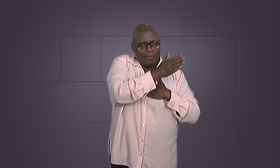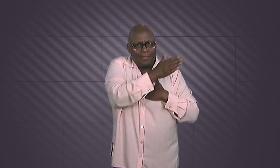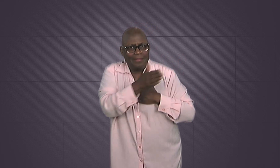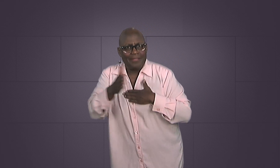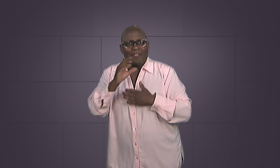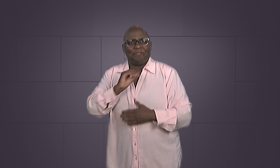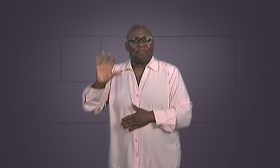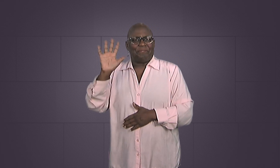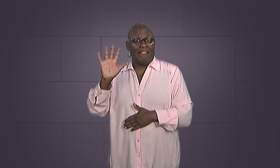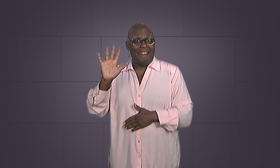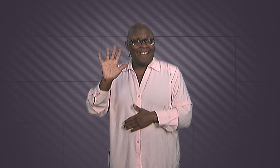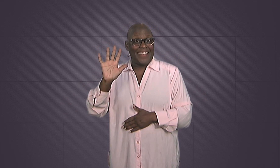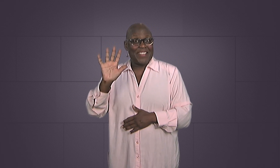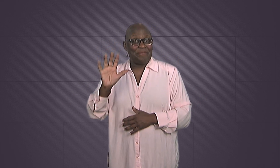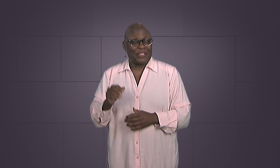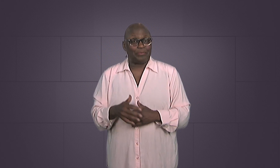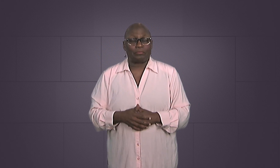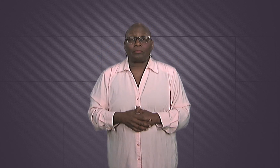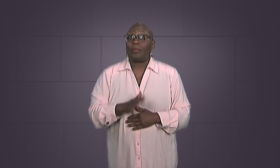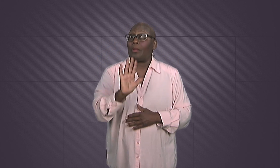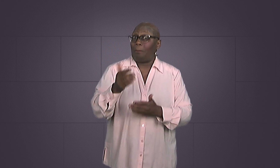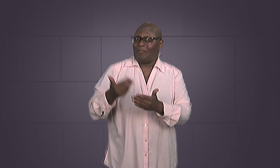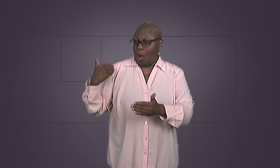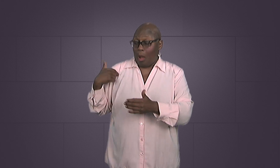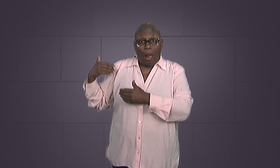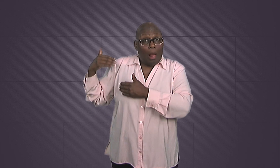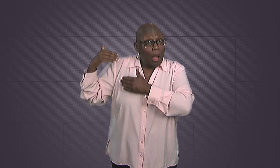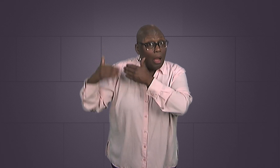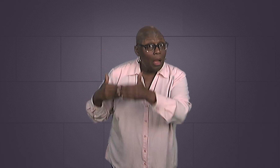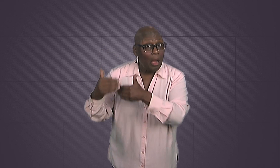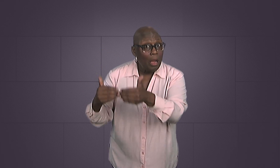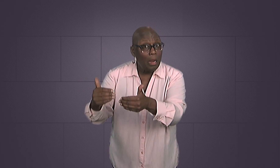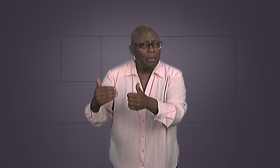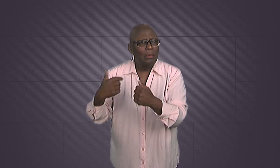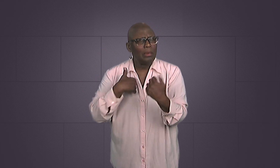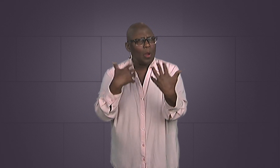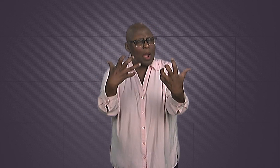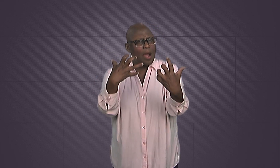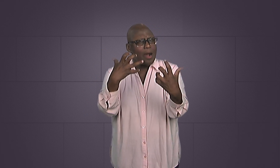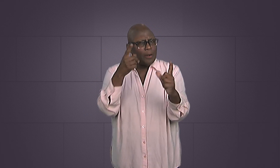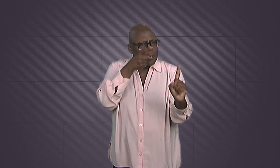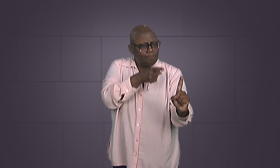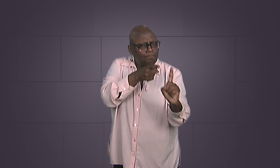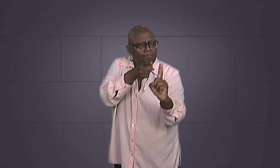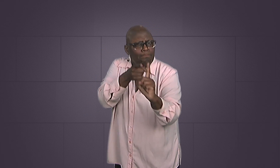from birth through age 5. Before we get started, I want to highlight